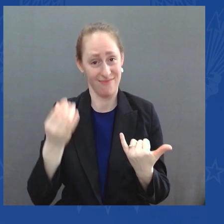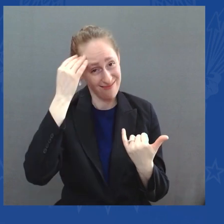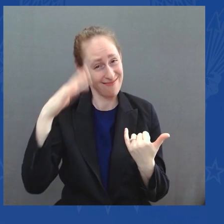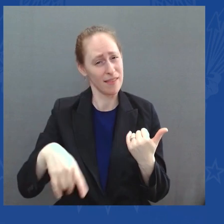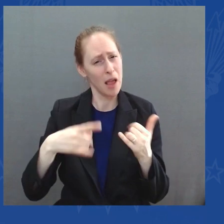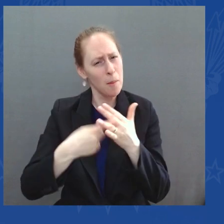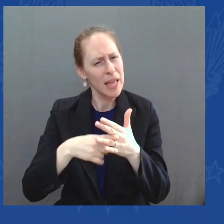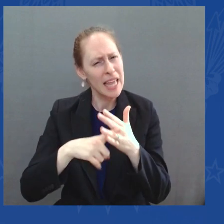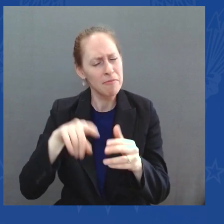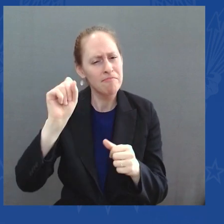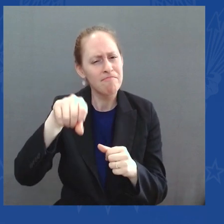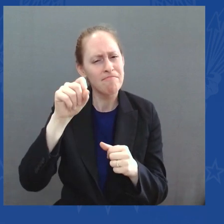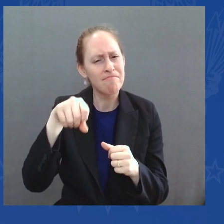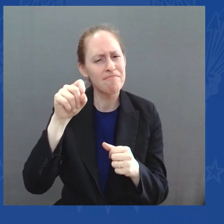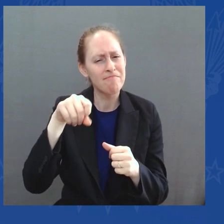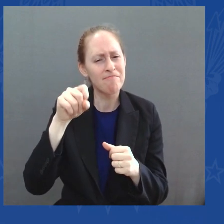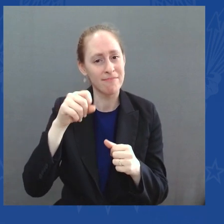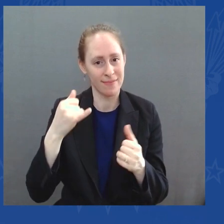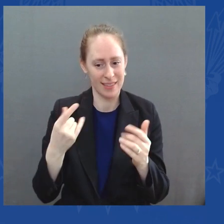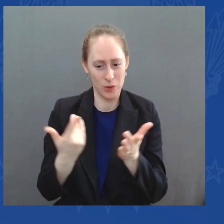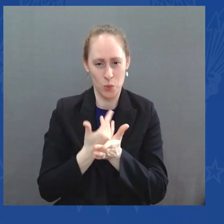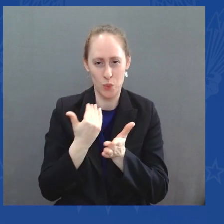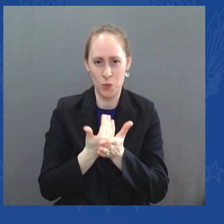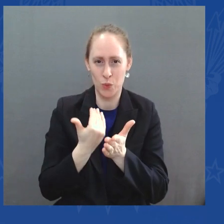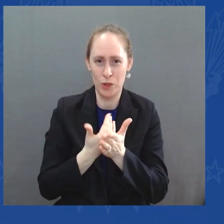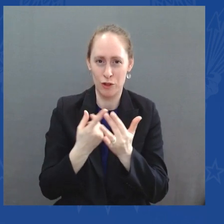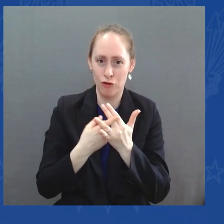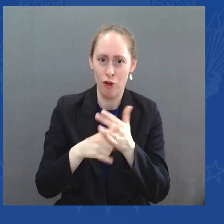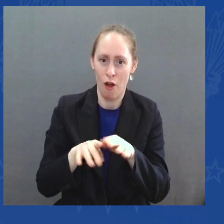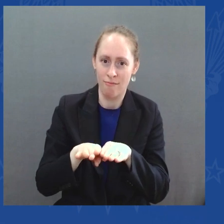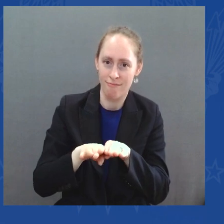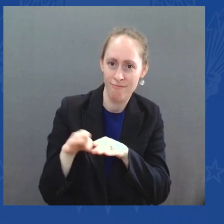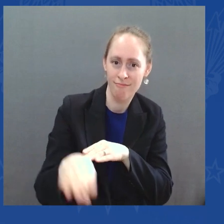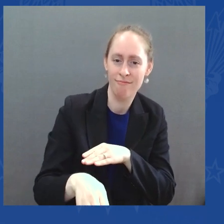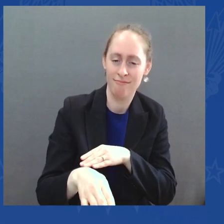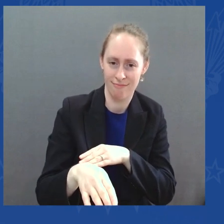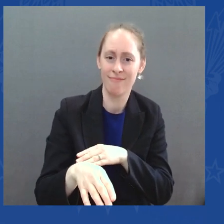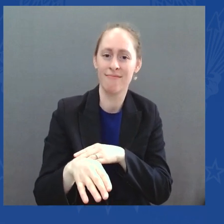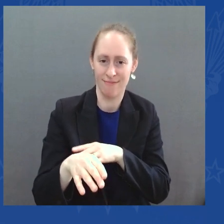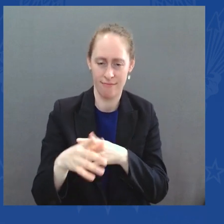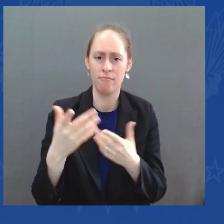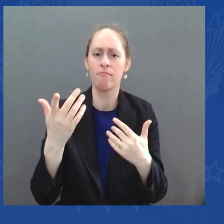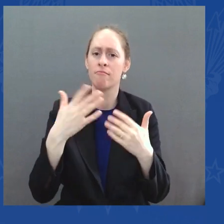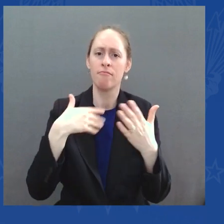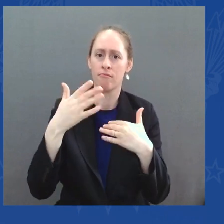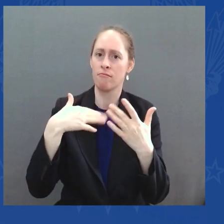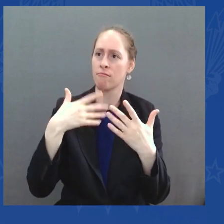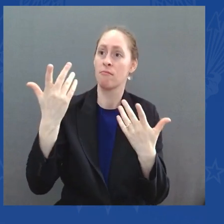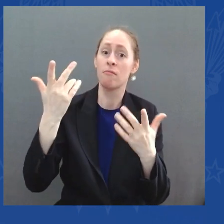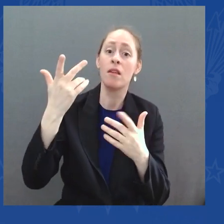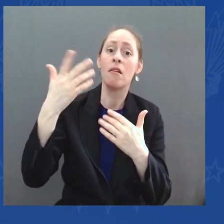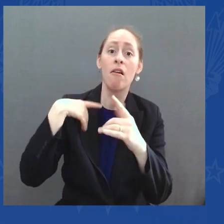not just here in the White House, not just in the Department of Transportation, but all across America. The numbers will speak for themselves,